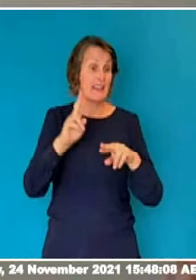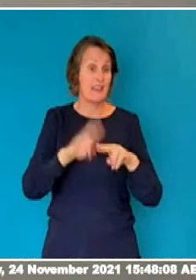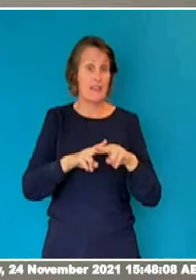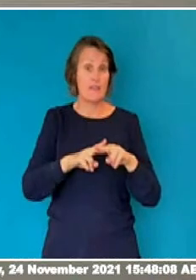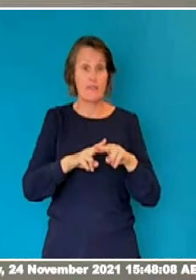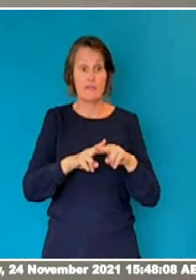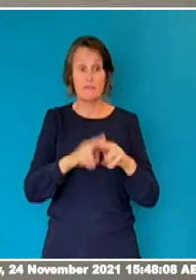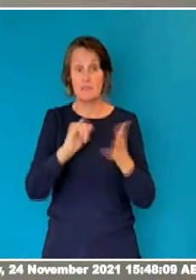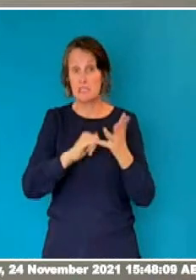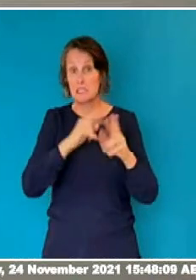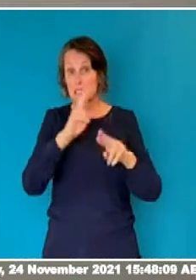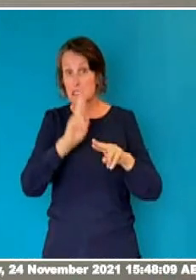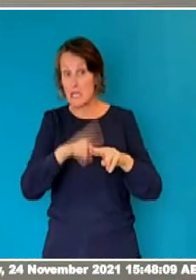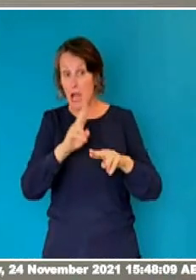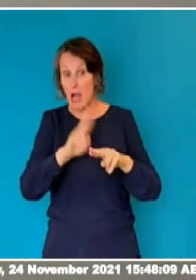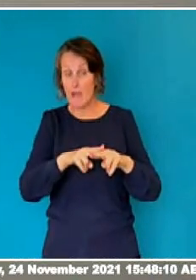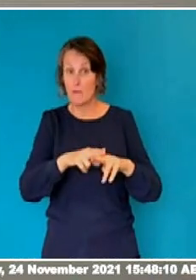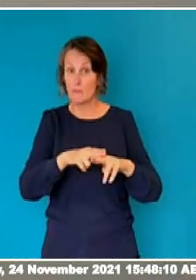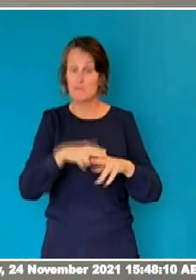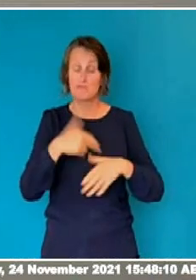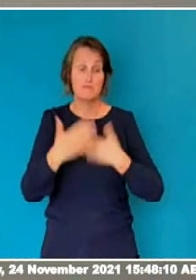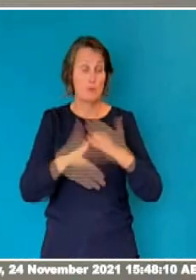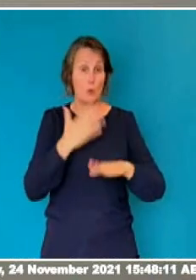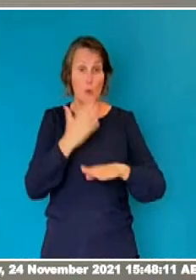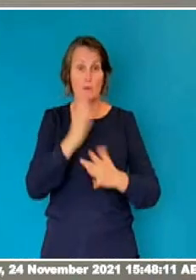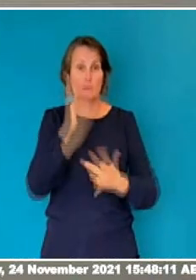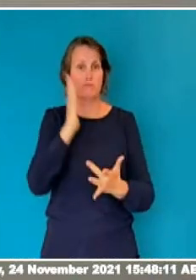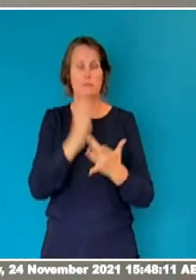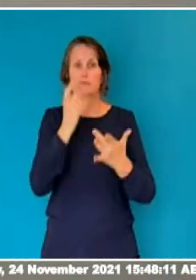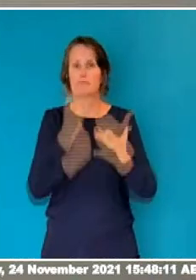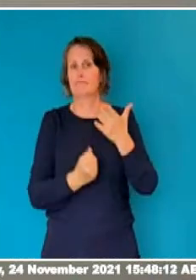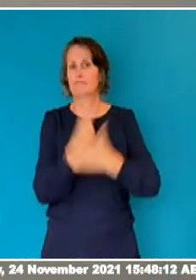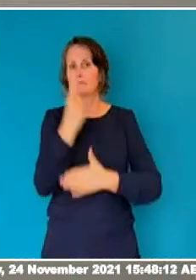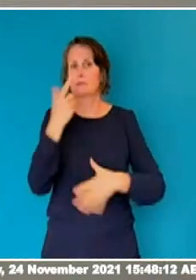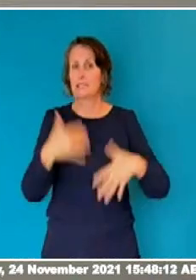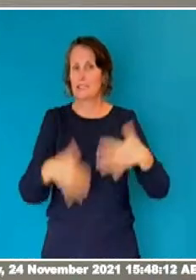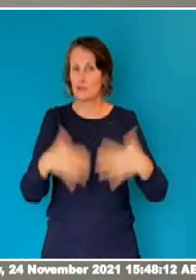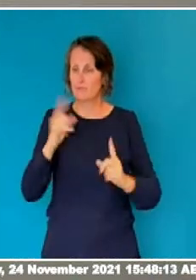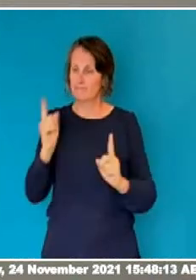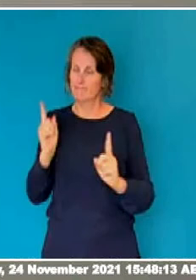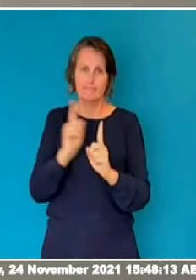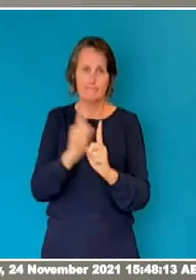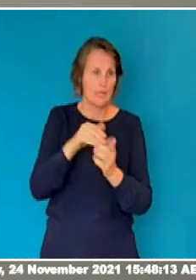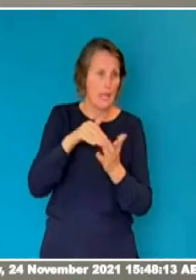non work related injuries or illnesses in how they are able to be accommodated to